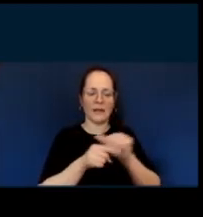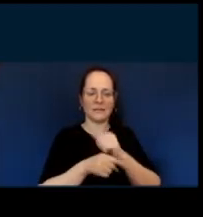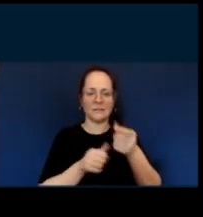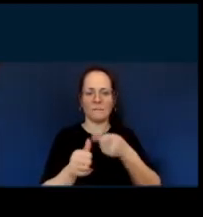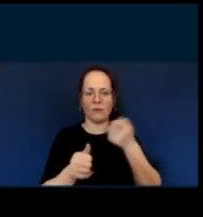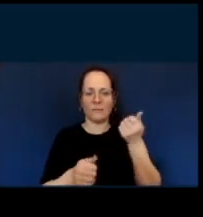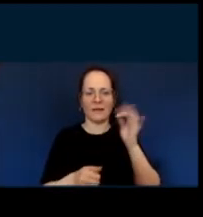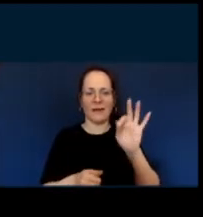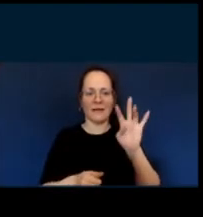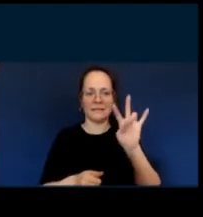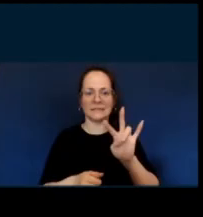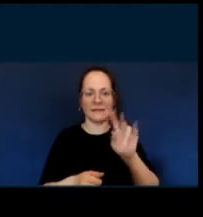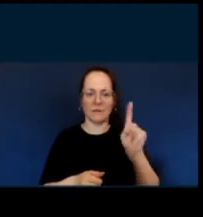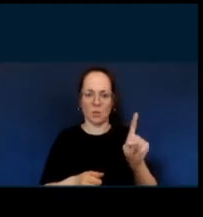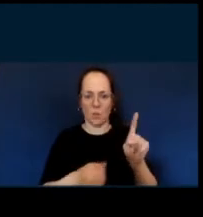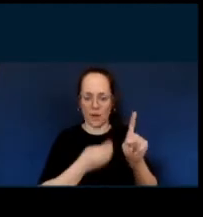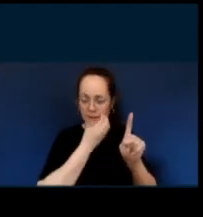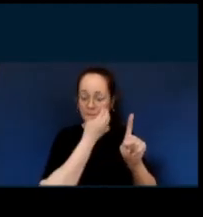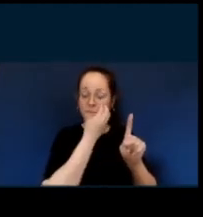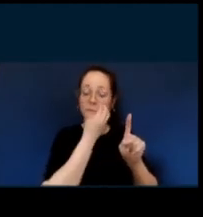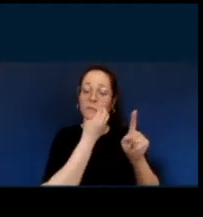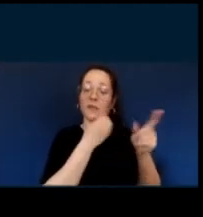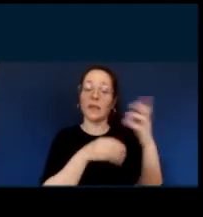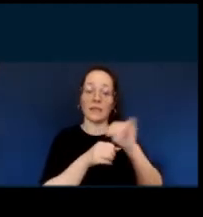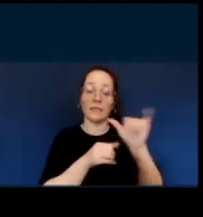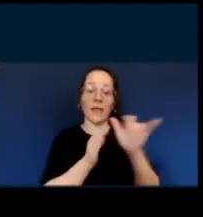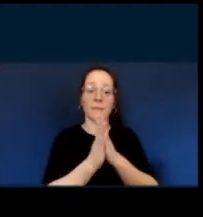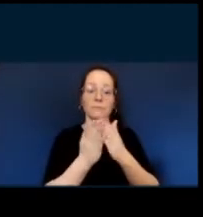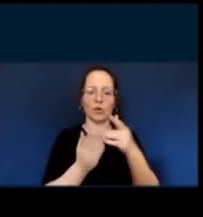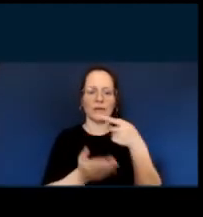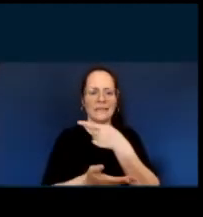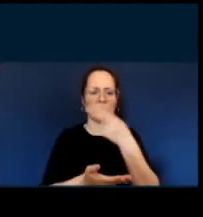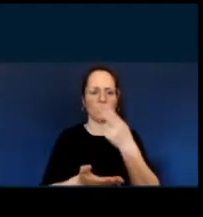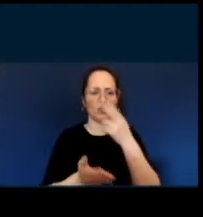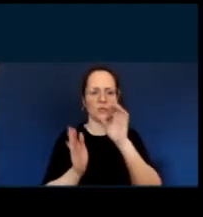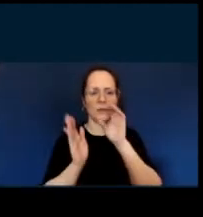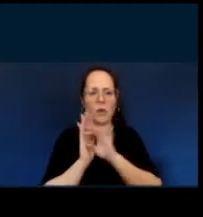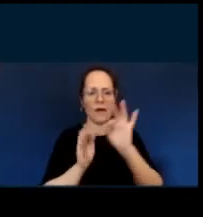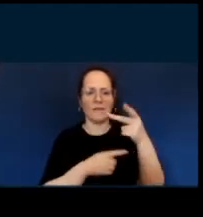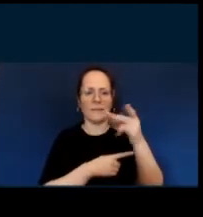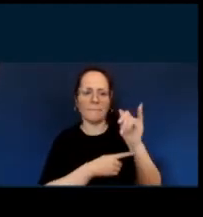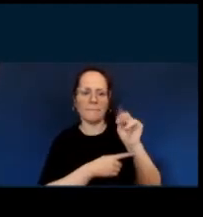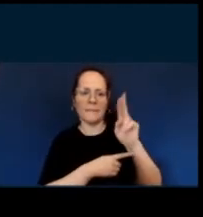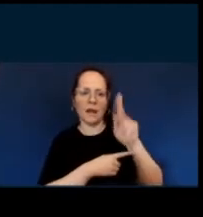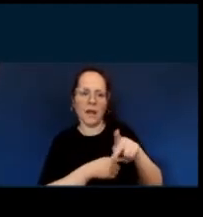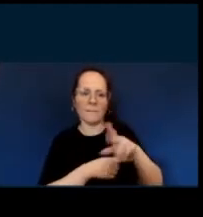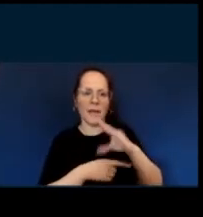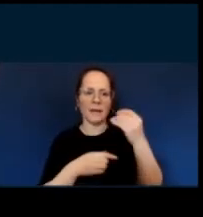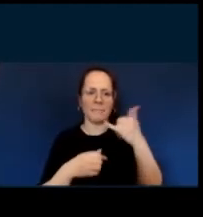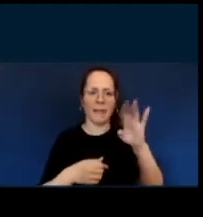FROM 1971 HE USES PHOTOGRAPHS OF PIN UP GIRLS AND PLOY BOY STYLE